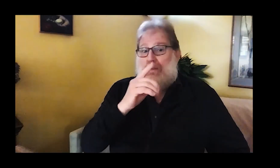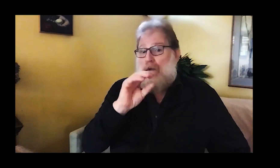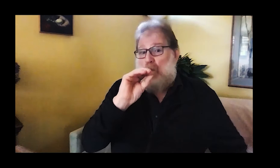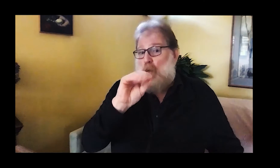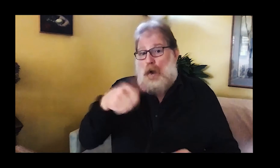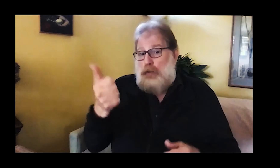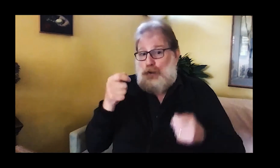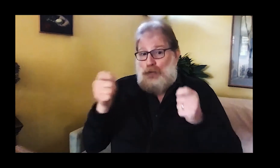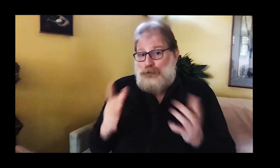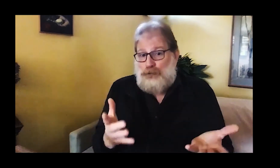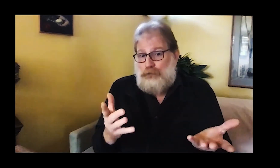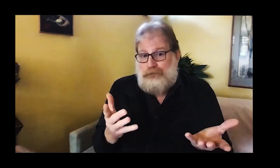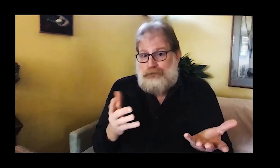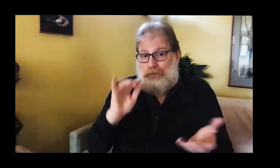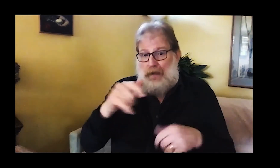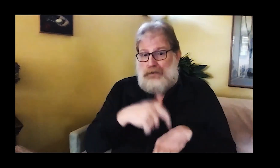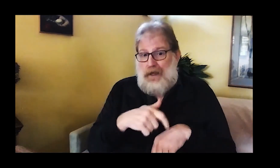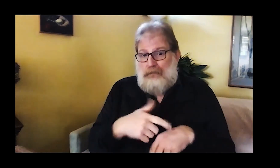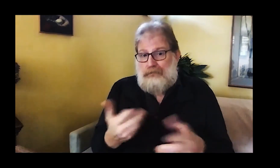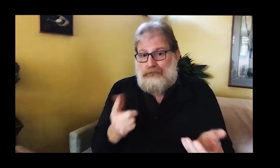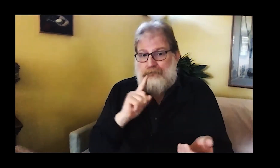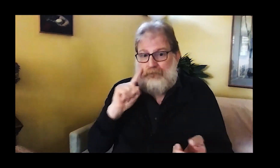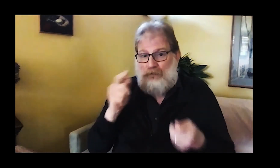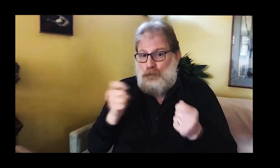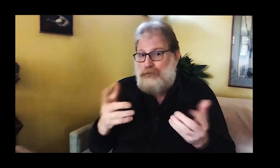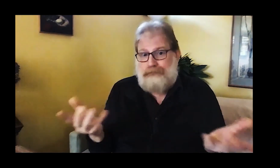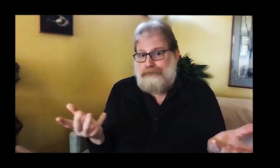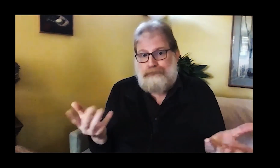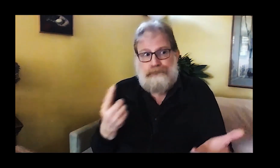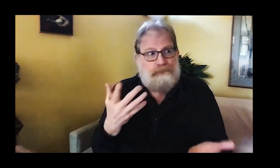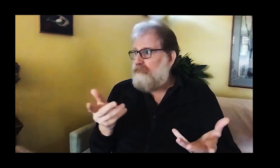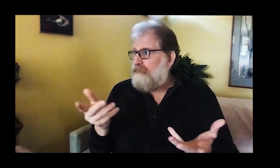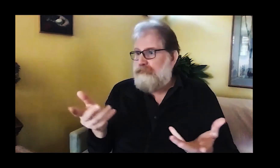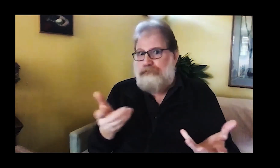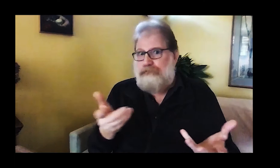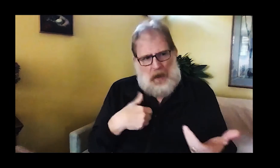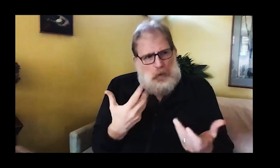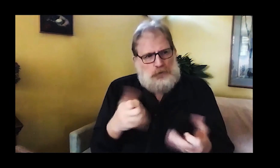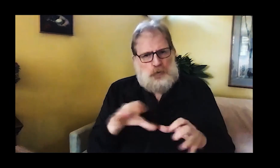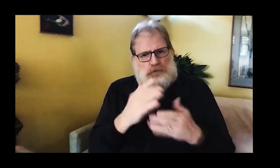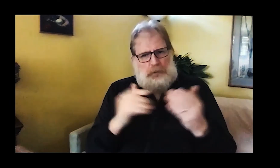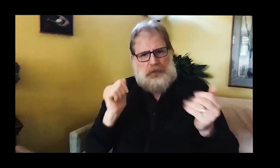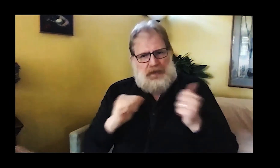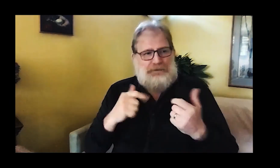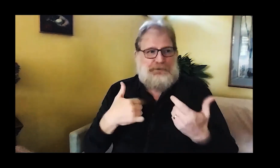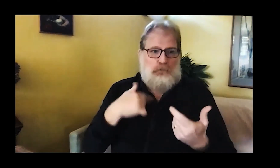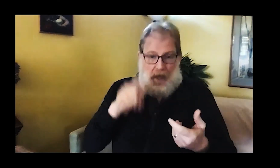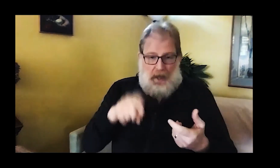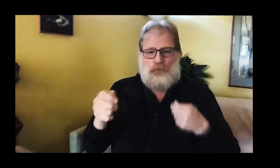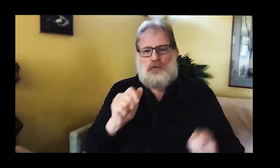Well, really, there was no other directors back then. No Deaf directors. I wanted to do theater,